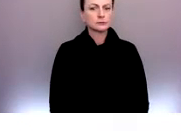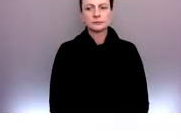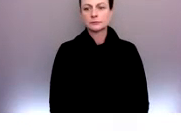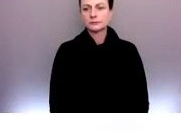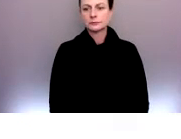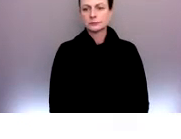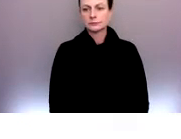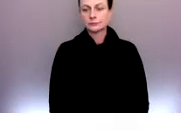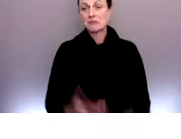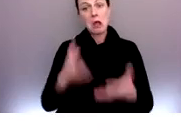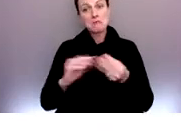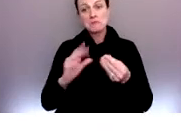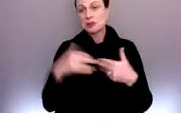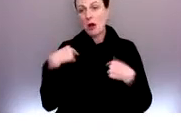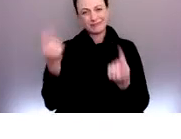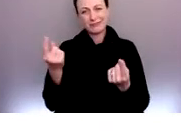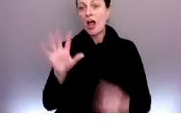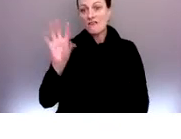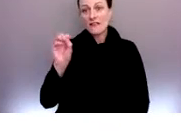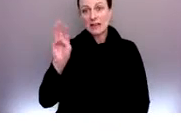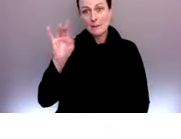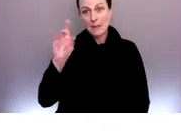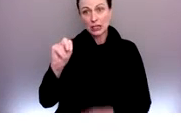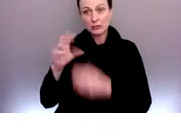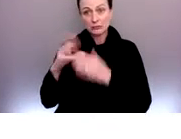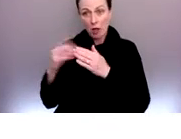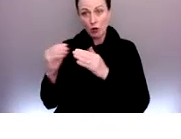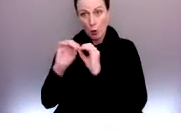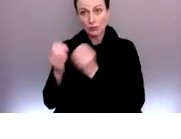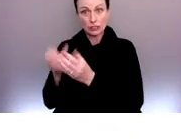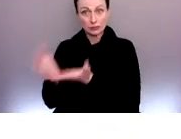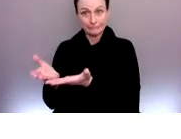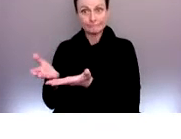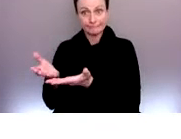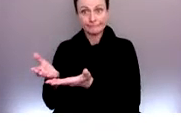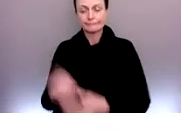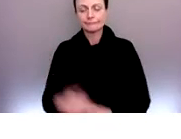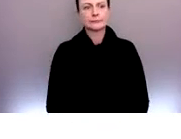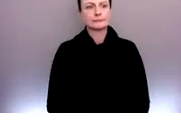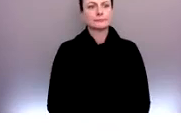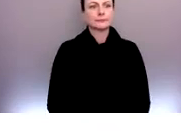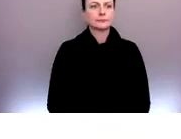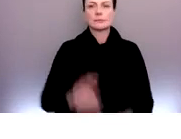As we have mentioned we are a $50 million organization, we are able to throughout our years,